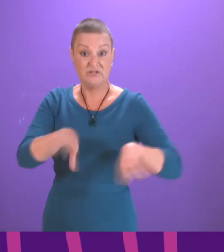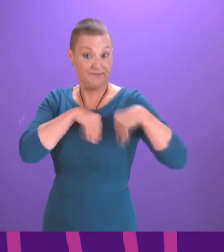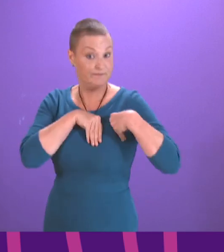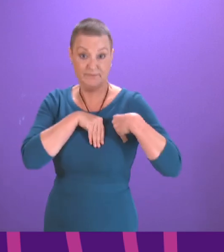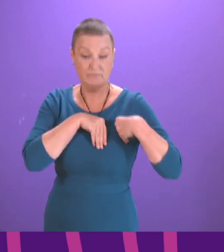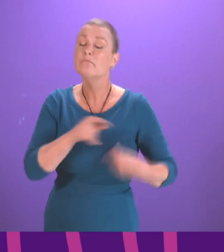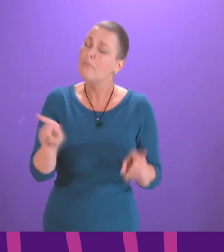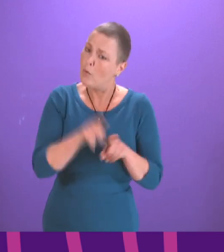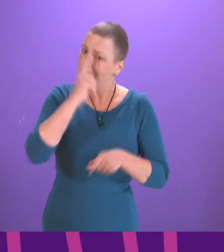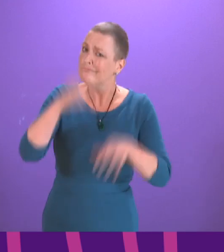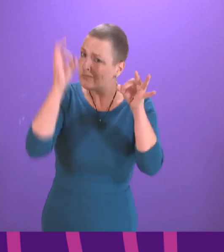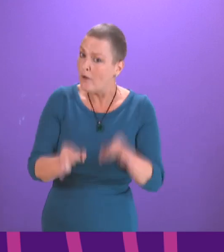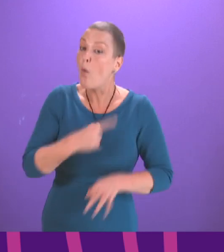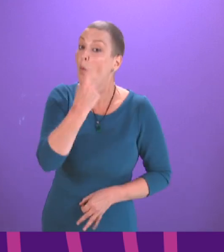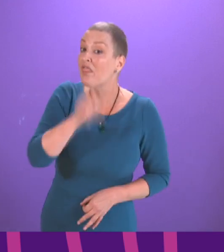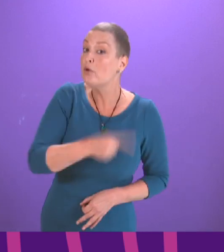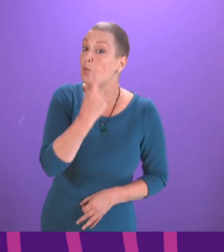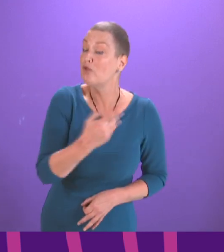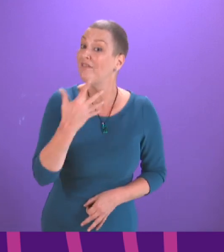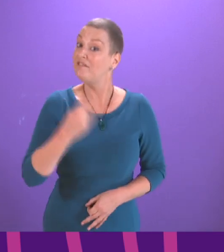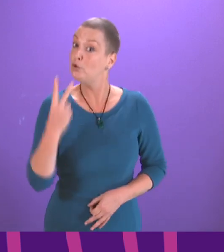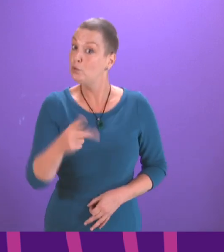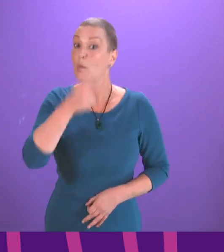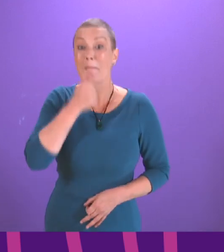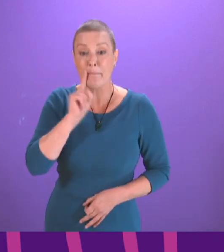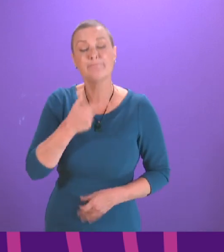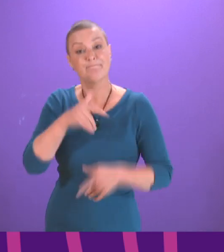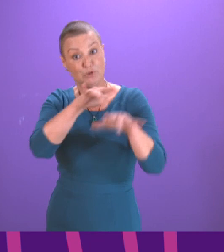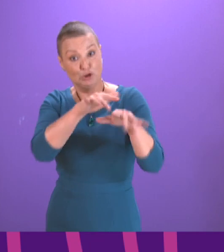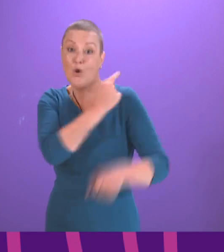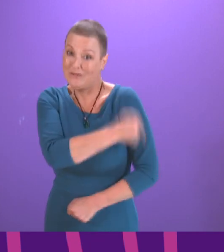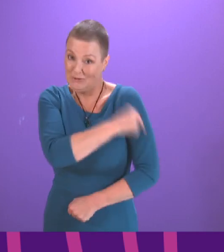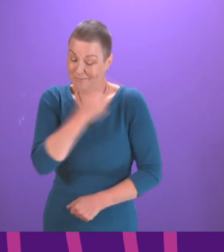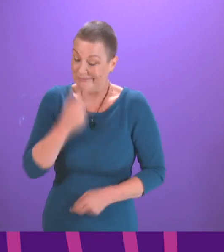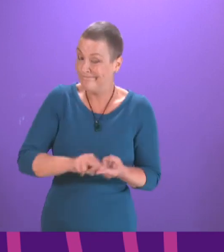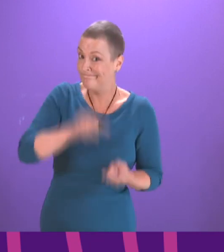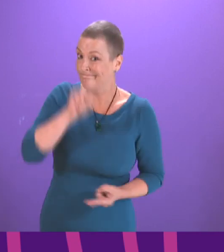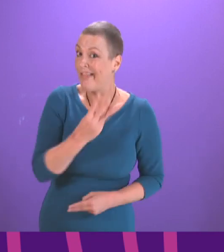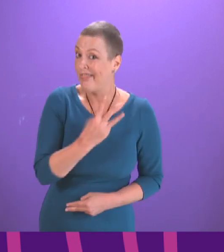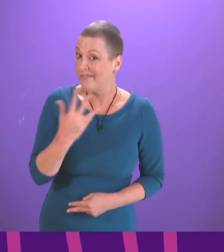also confirm that 1,152 people are in hospital, which is an increase of 35 from yesterday,